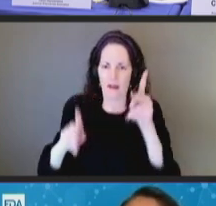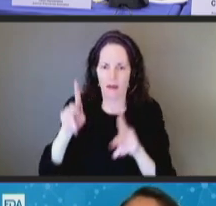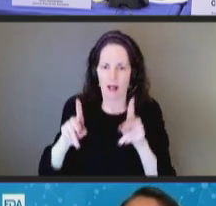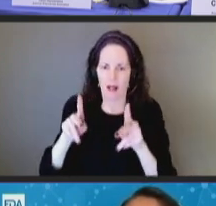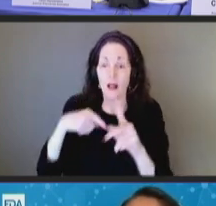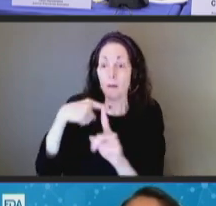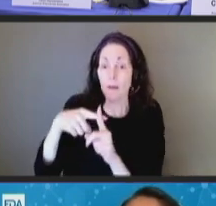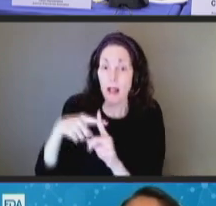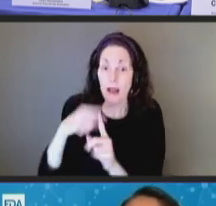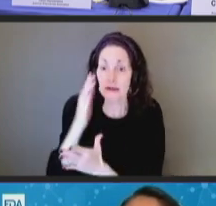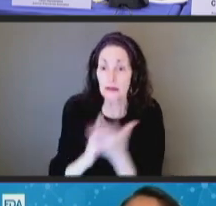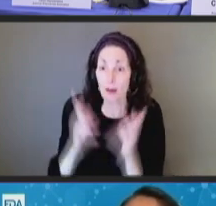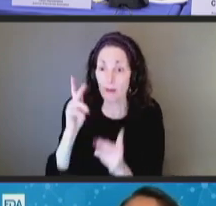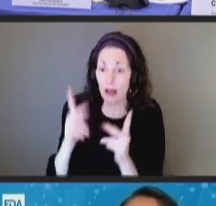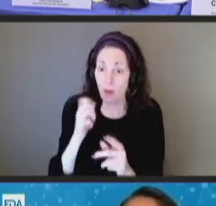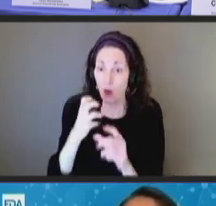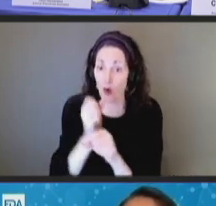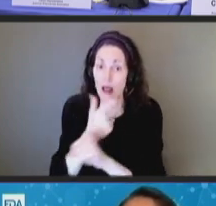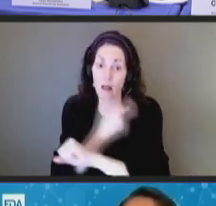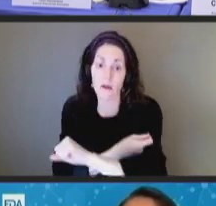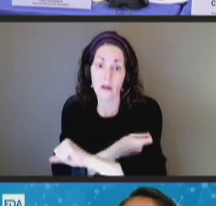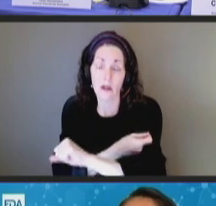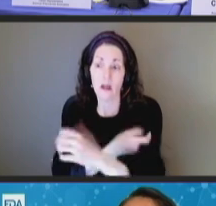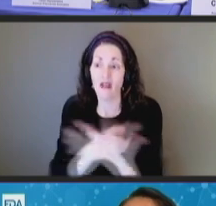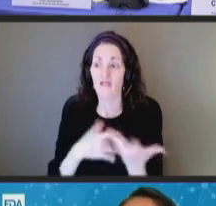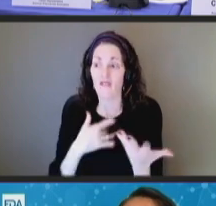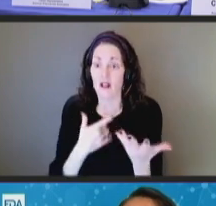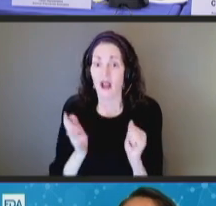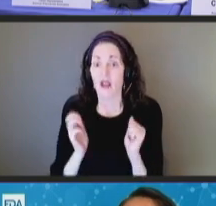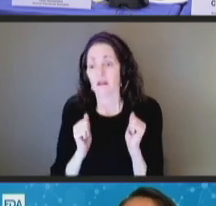those people getting vaccinated don't make it into the IIS. So, there would be some